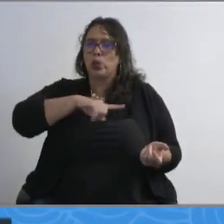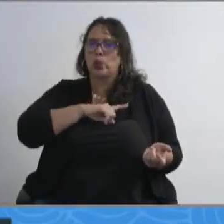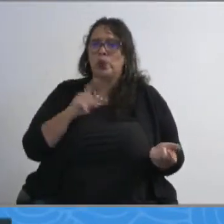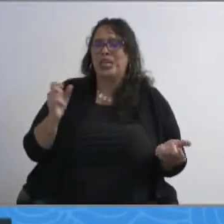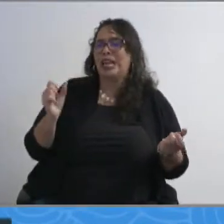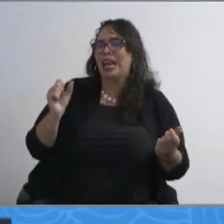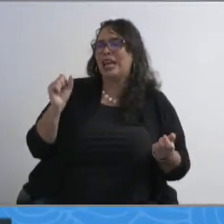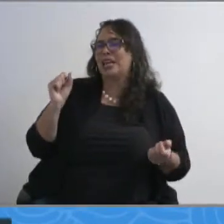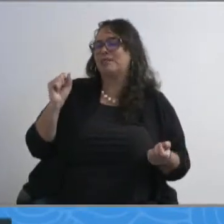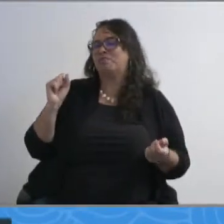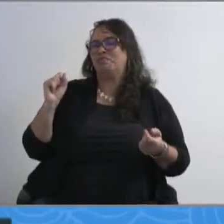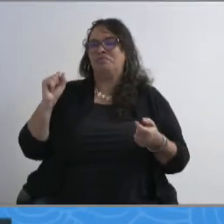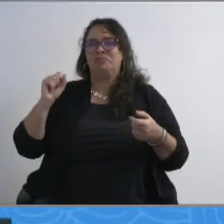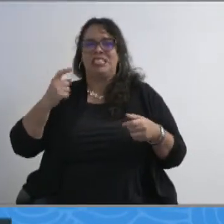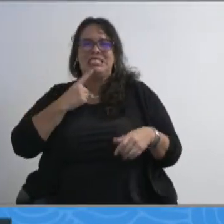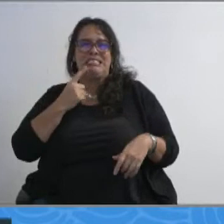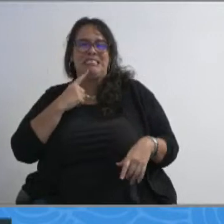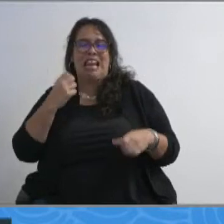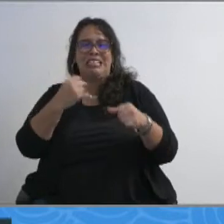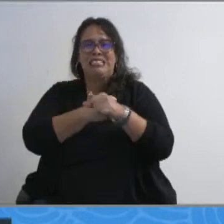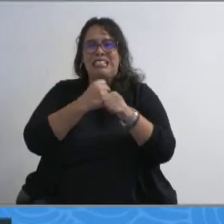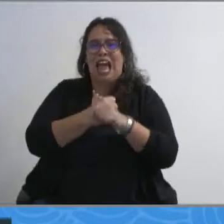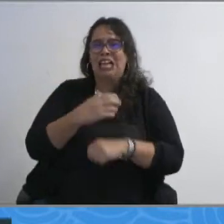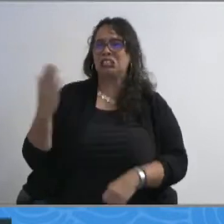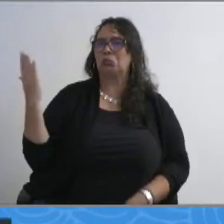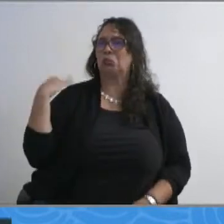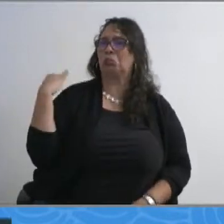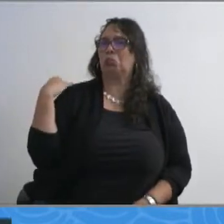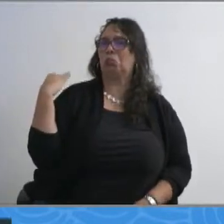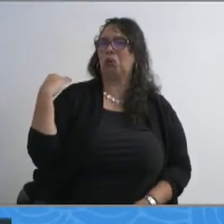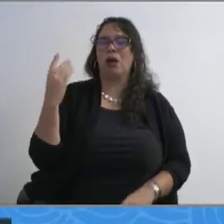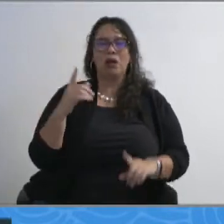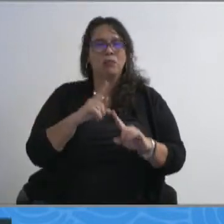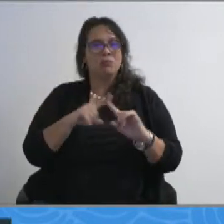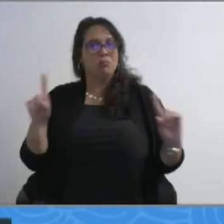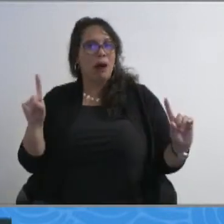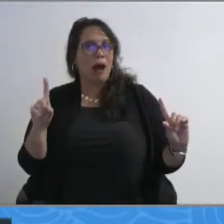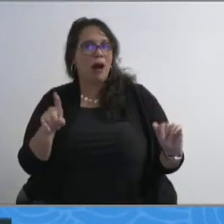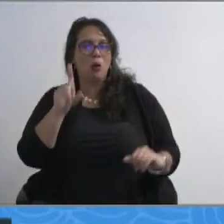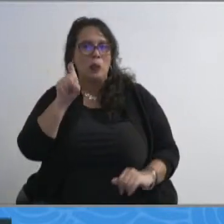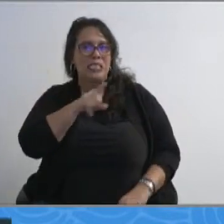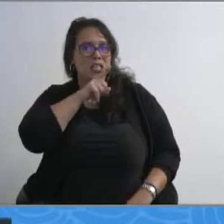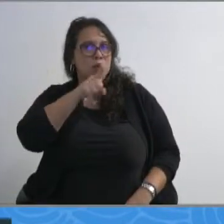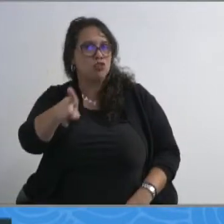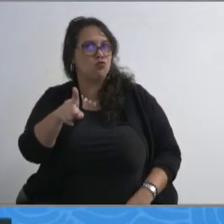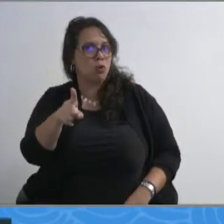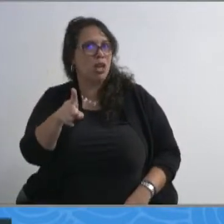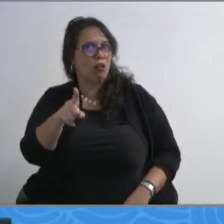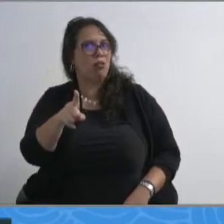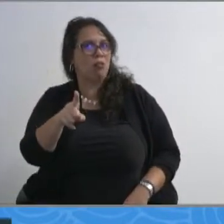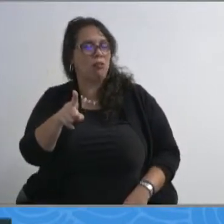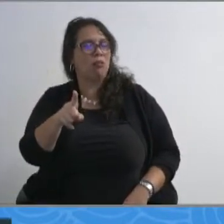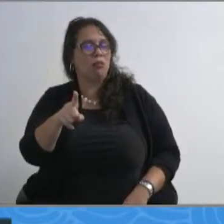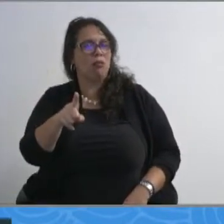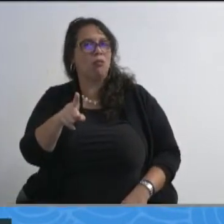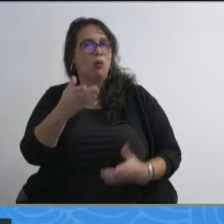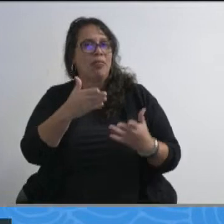and give ourselves kudos and how great of a job. We also have to be real with the things that must be done in these spaces.